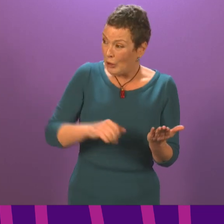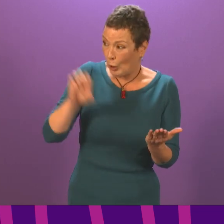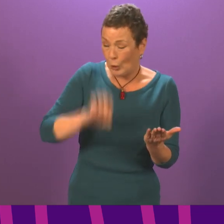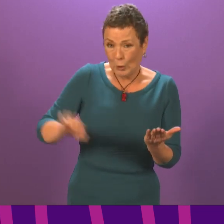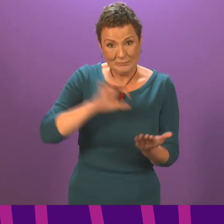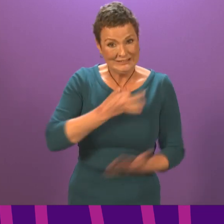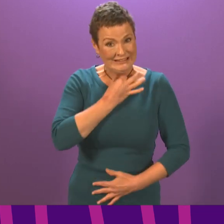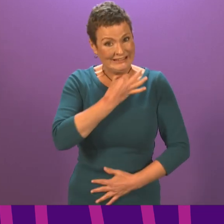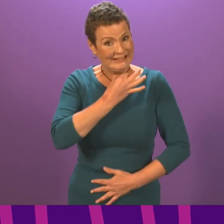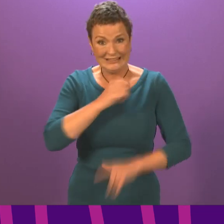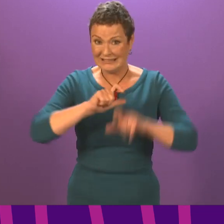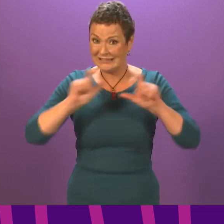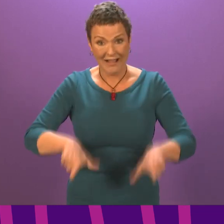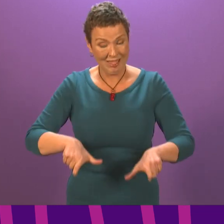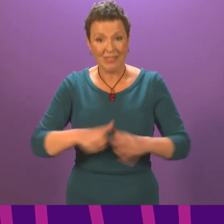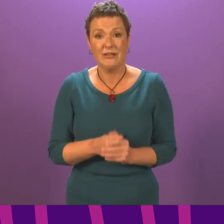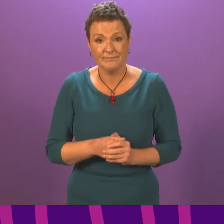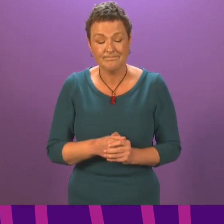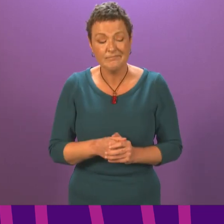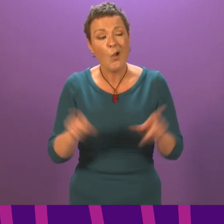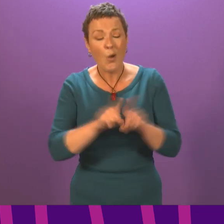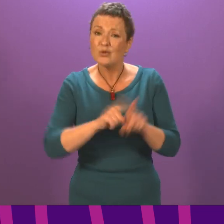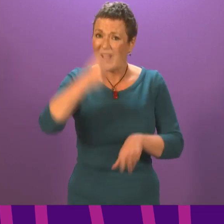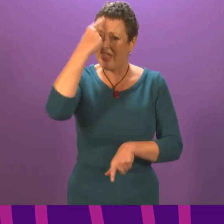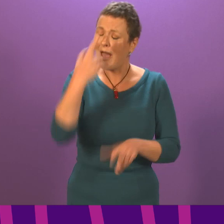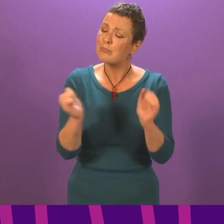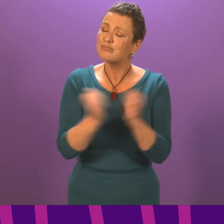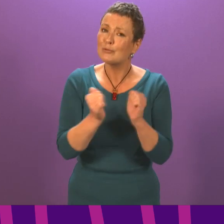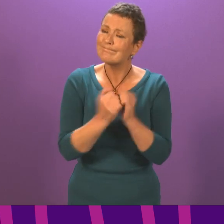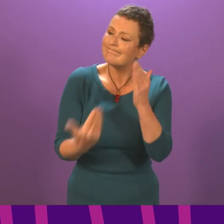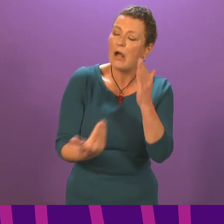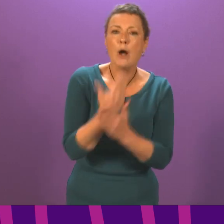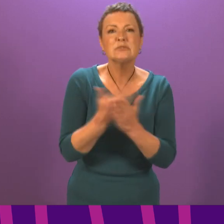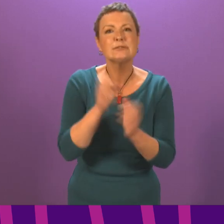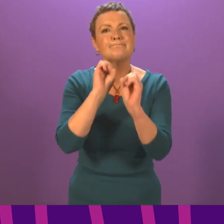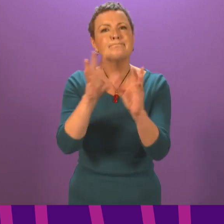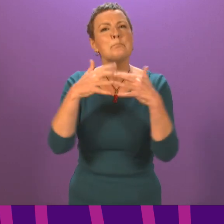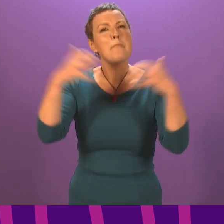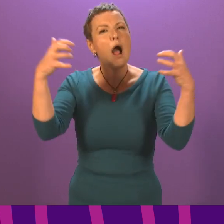It is also appropriate for me to update Parliament today on what we know so far about the new